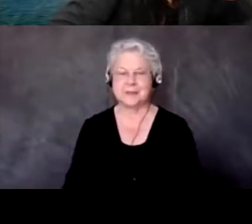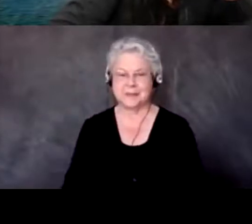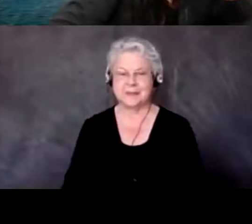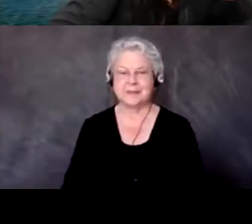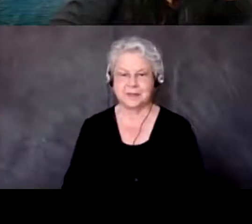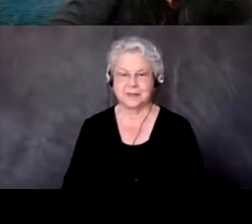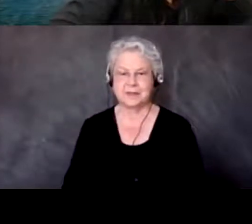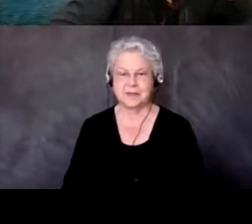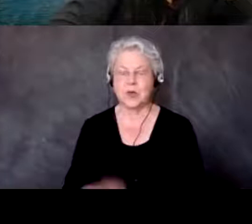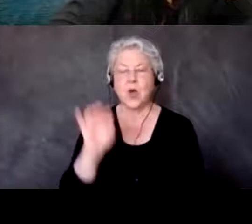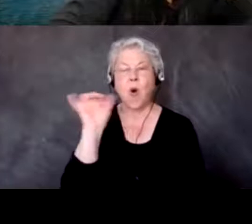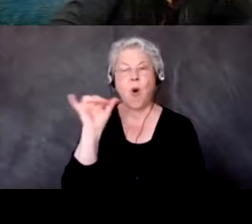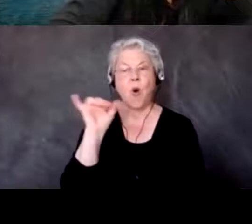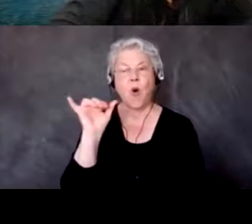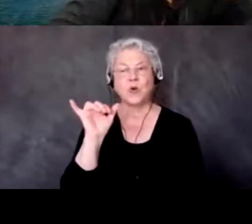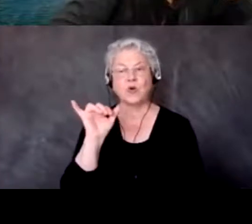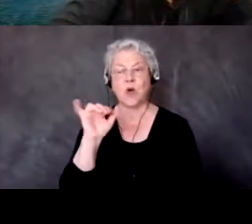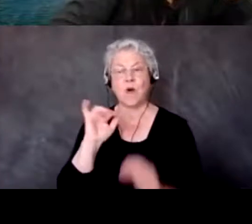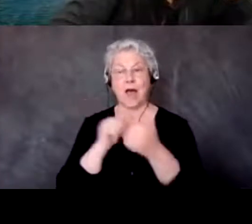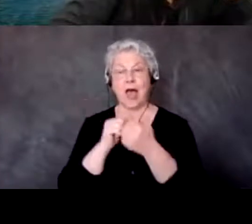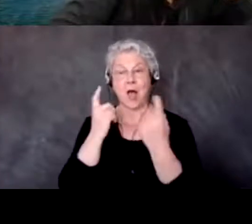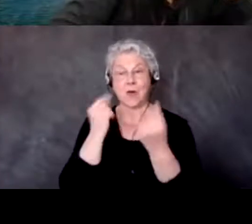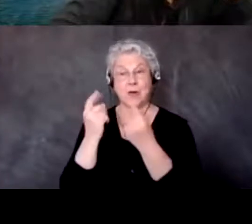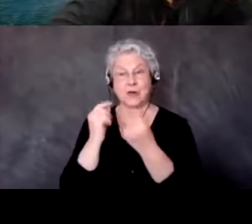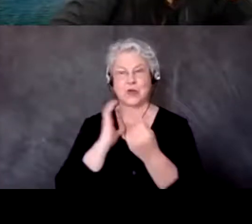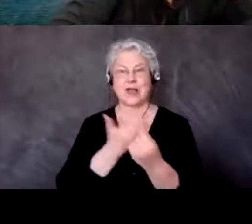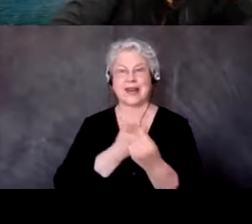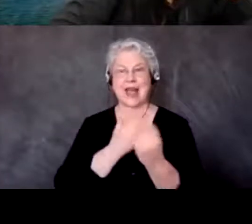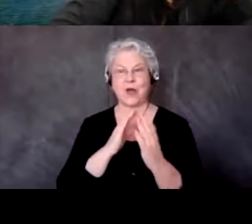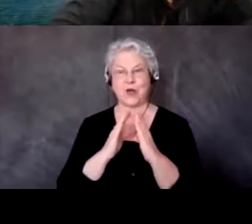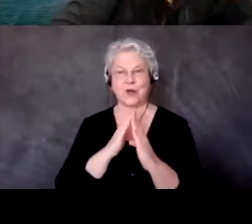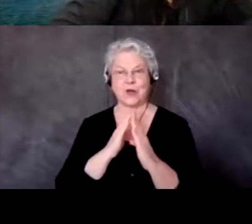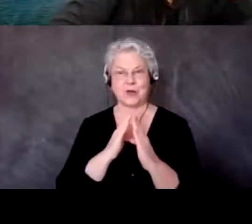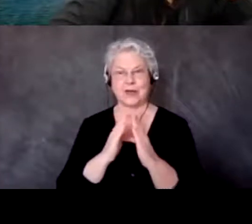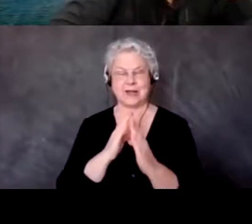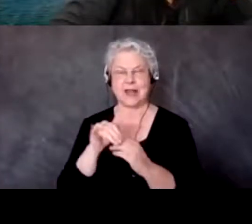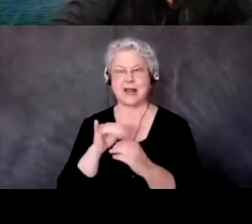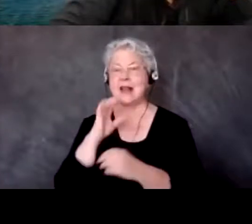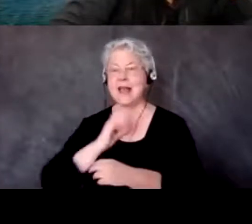It’s also a way that we’ve always done things in our communities. Our elders would talk about